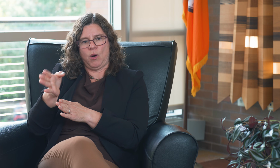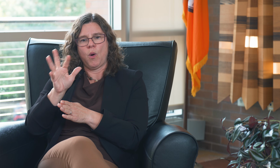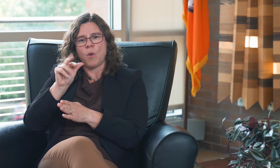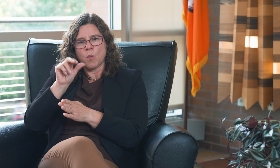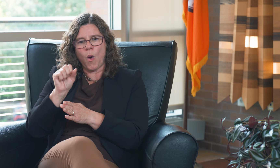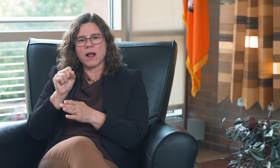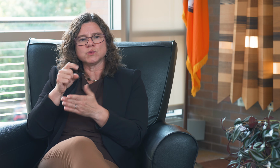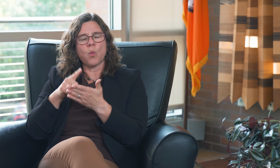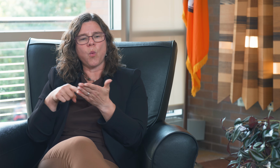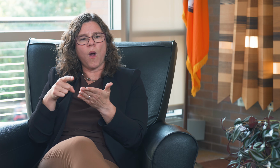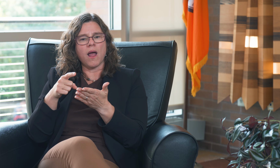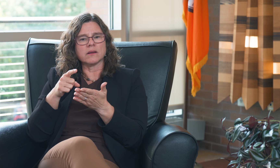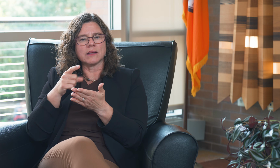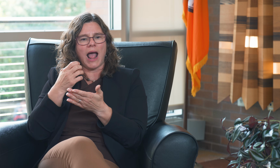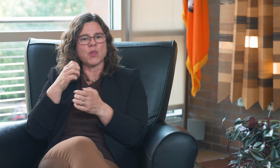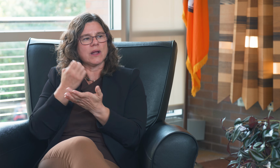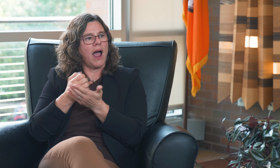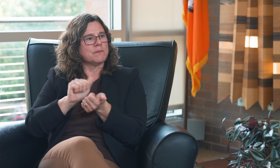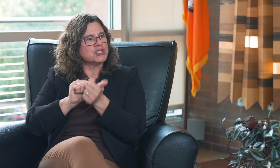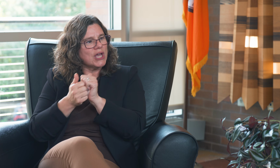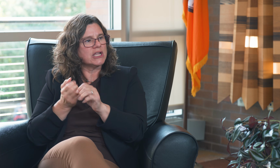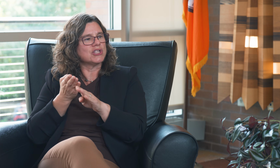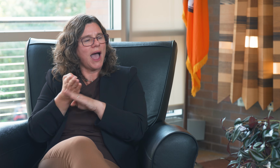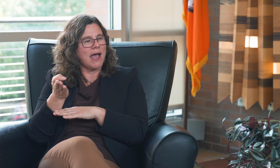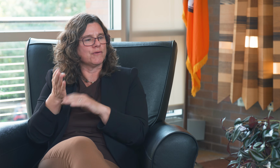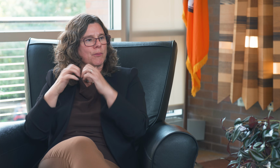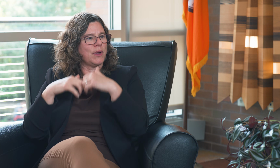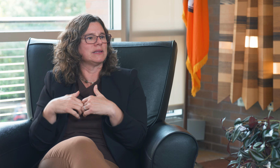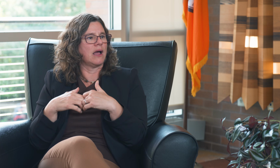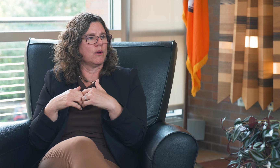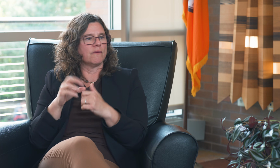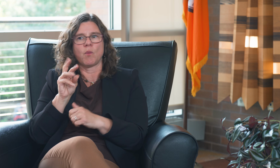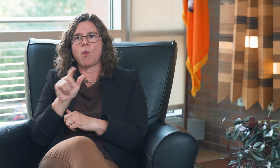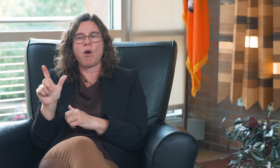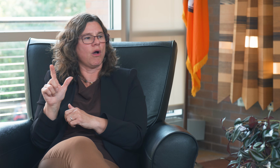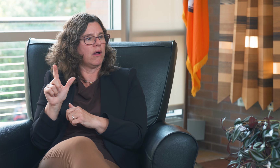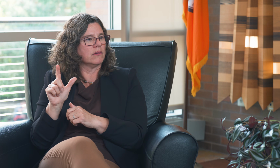And his discipline was looking into how the economies changed after a breakdown.